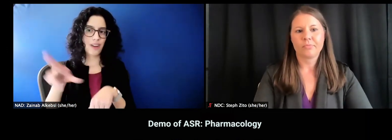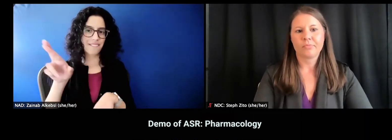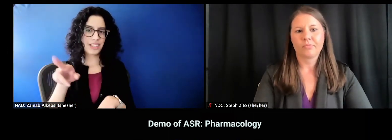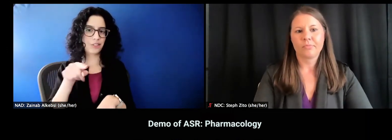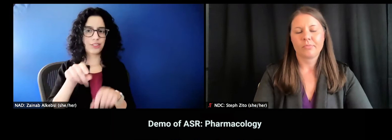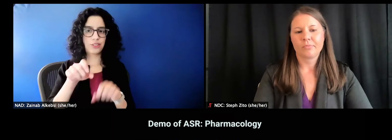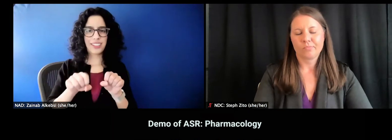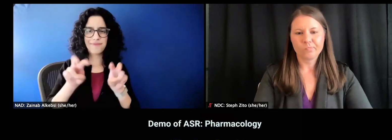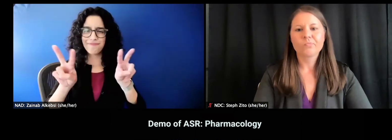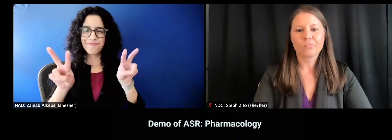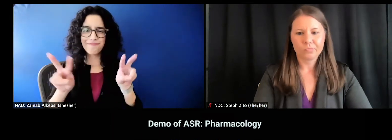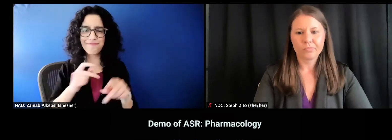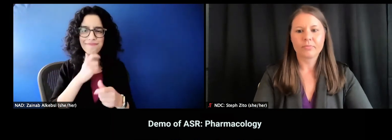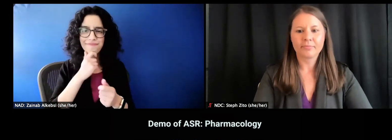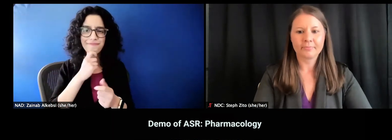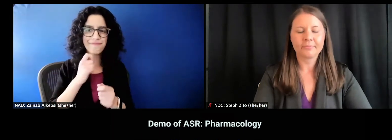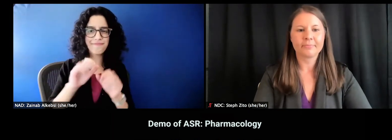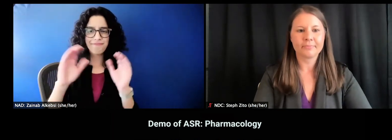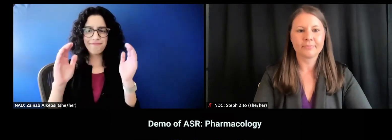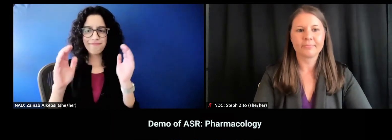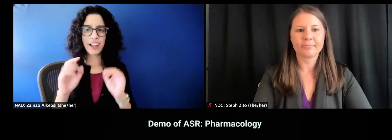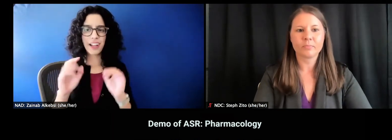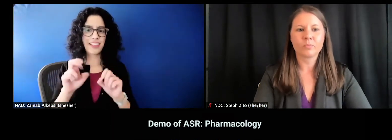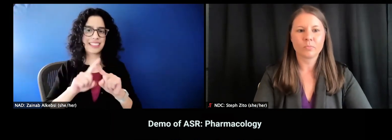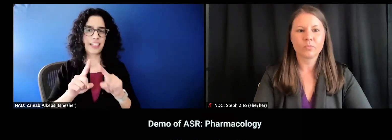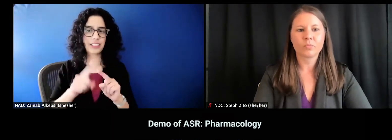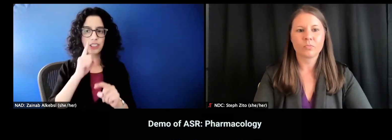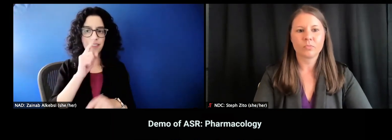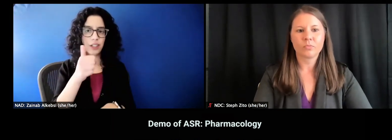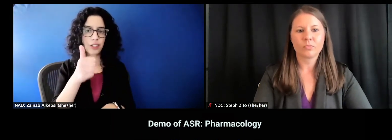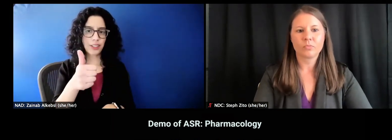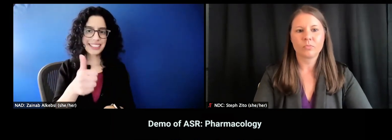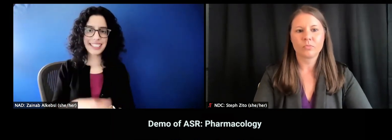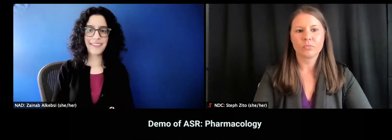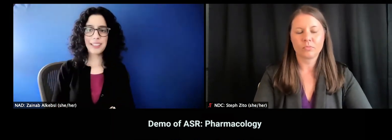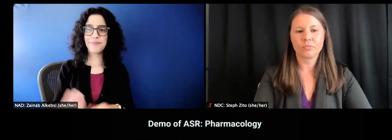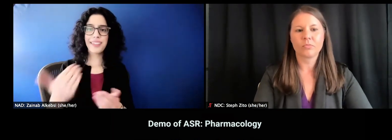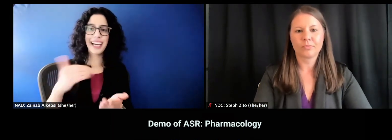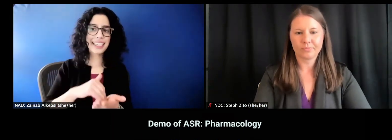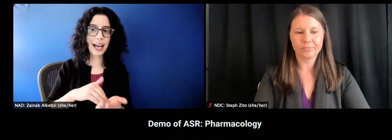if you are wondering the difference between ASR and a human doing the work.